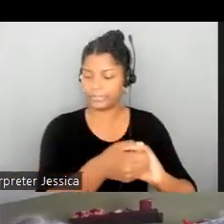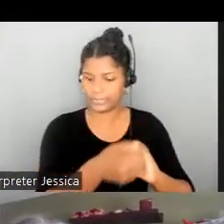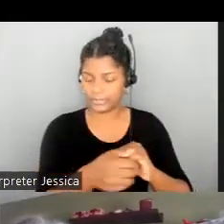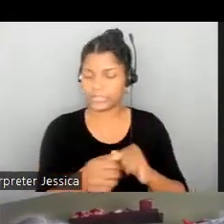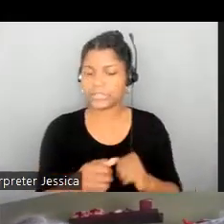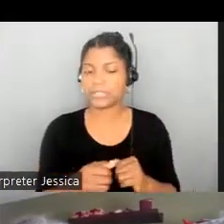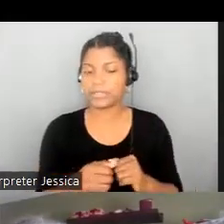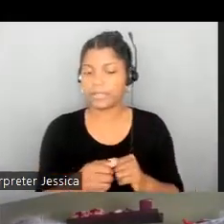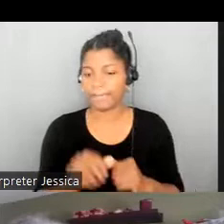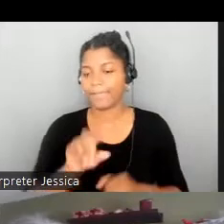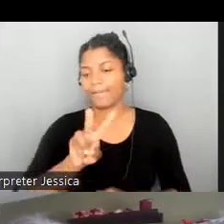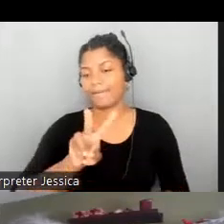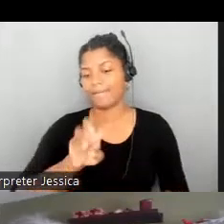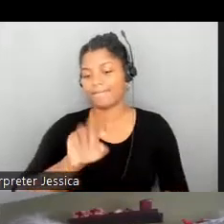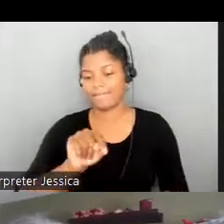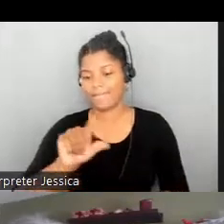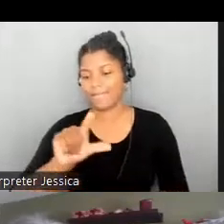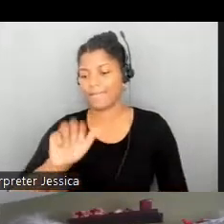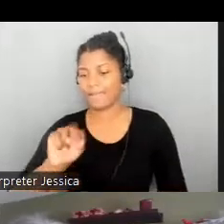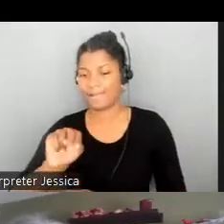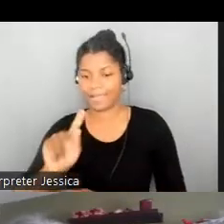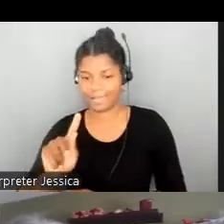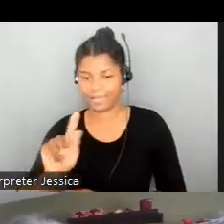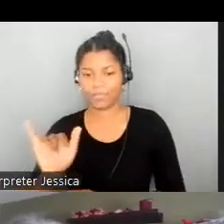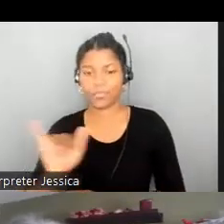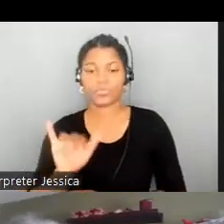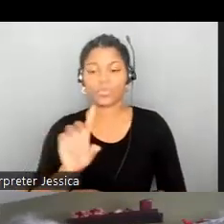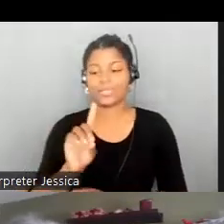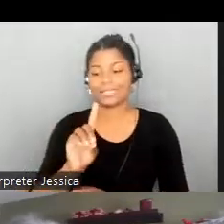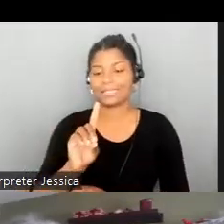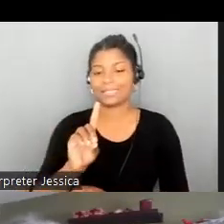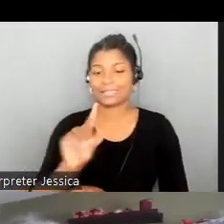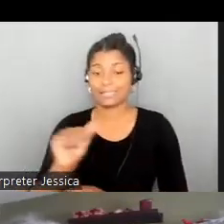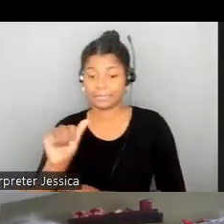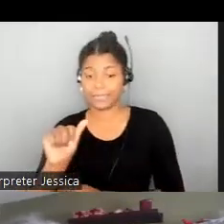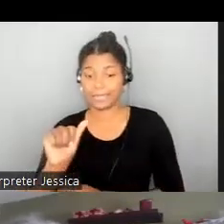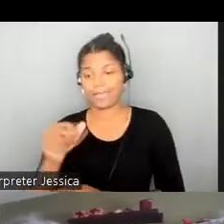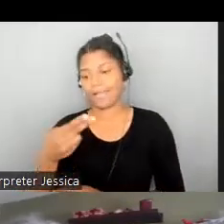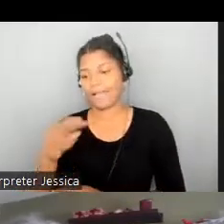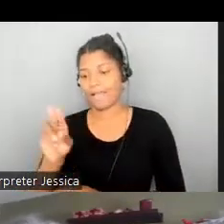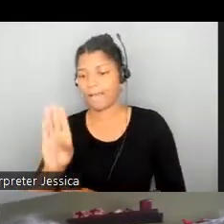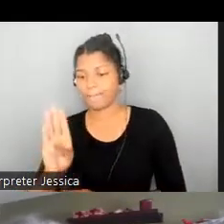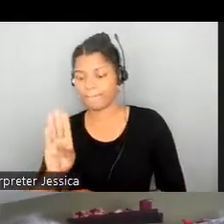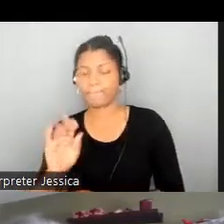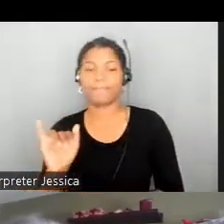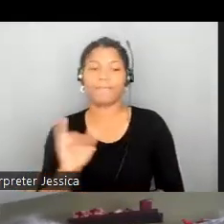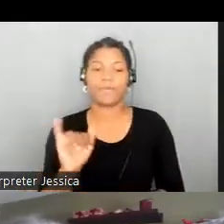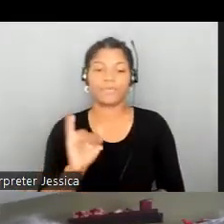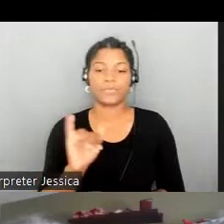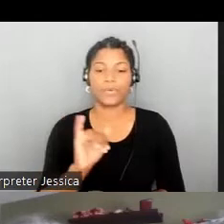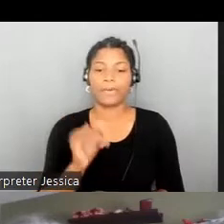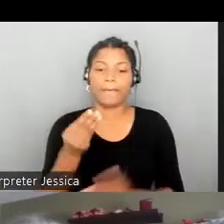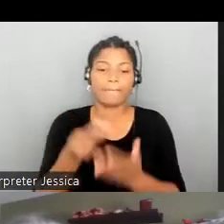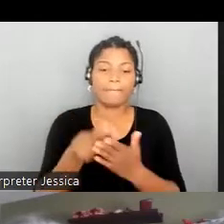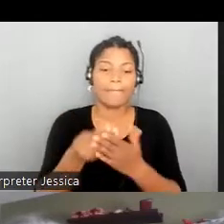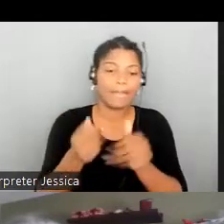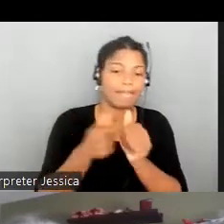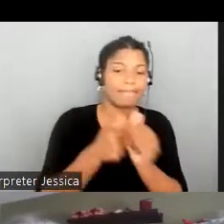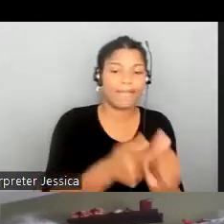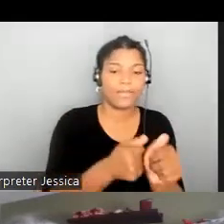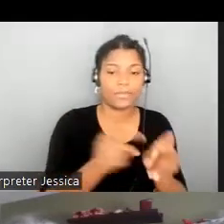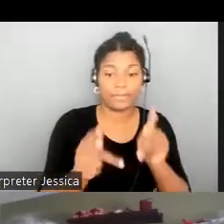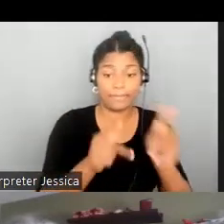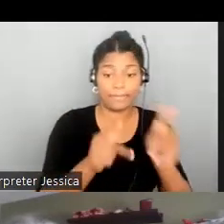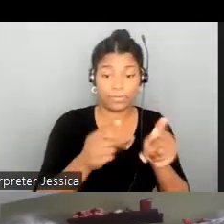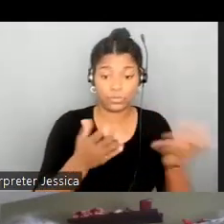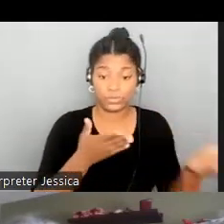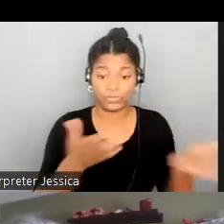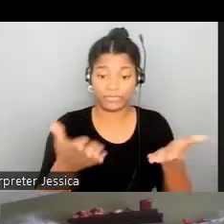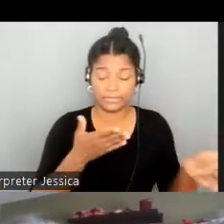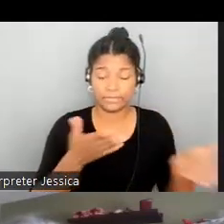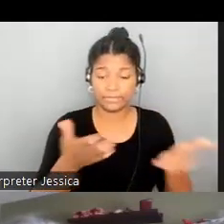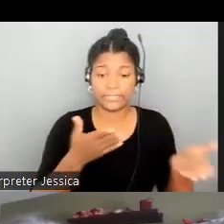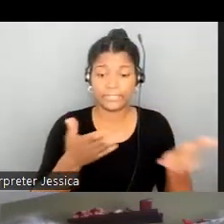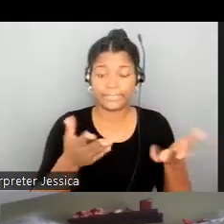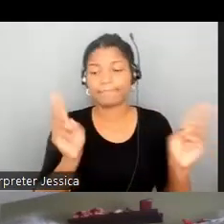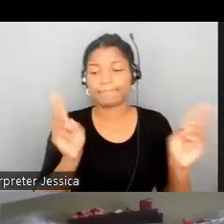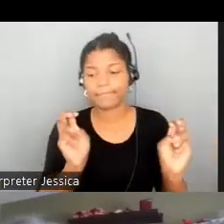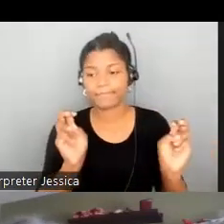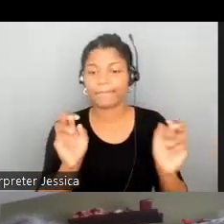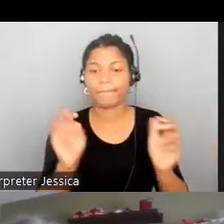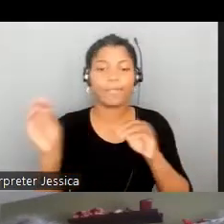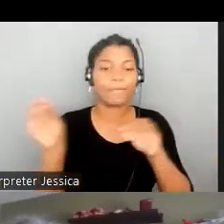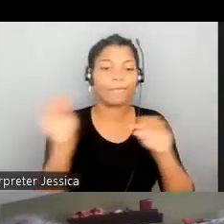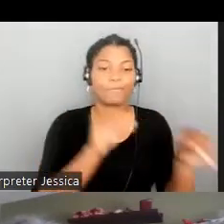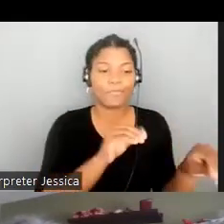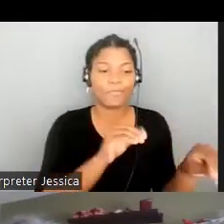vets as well.